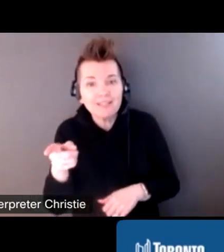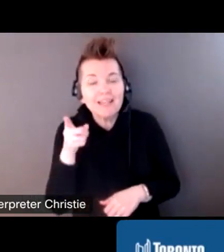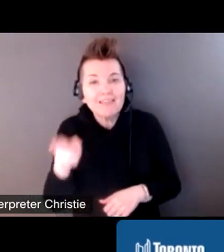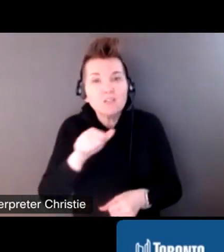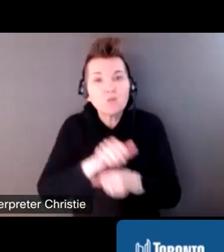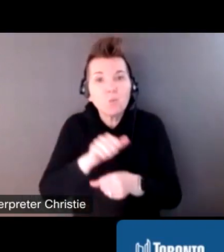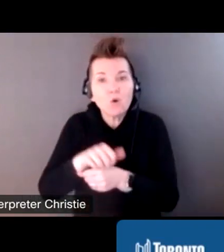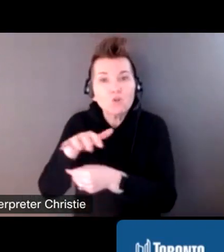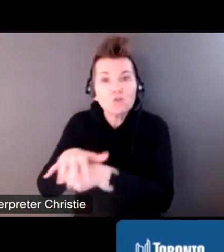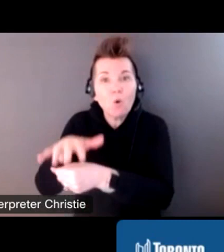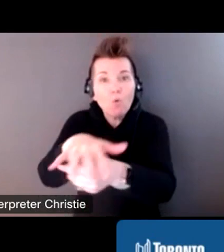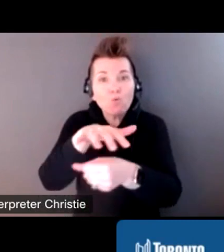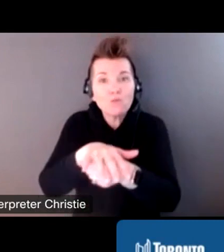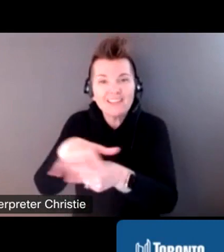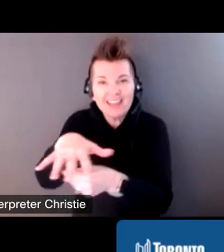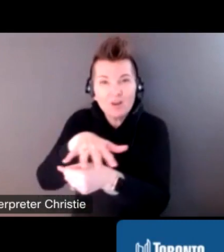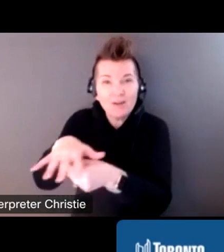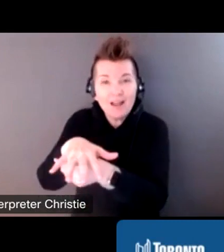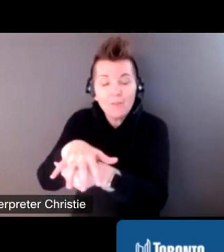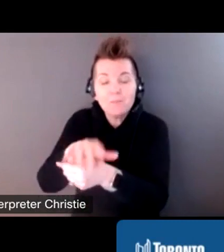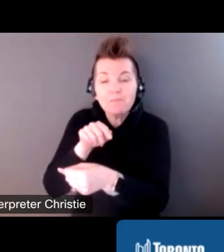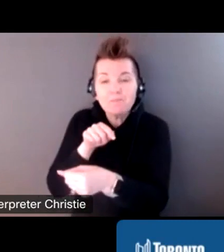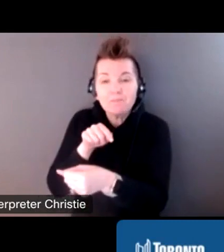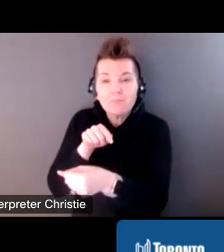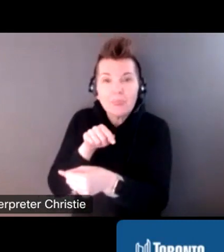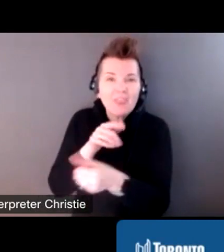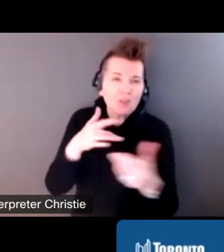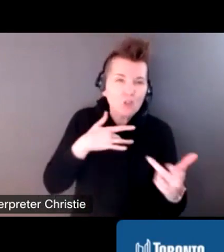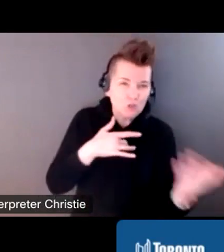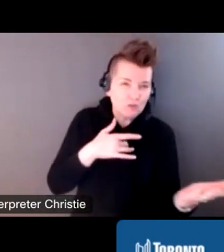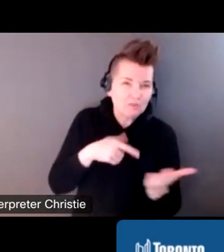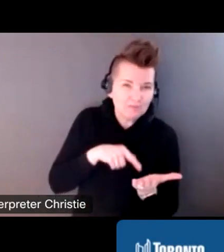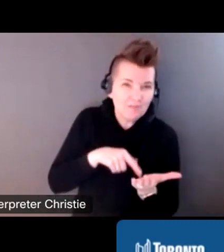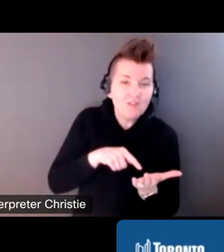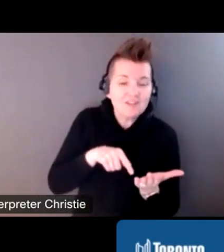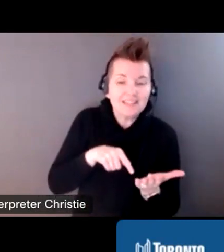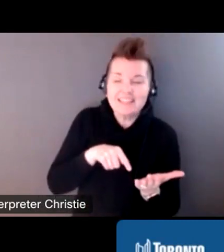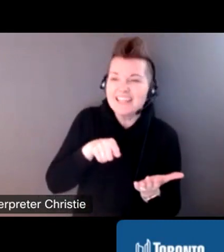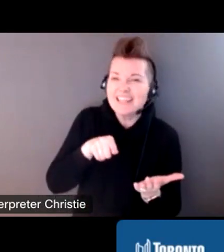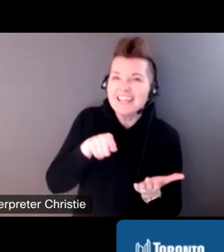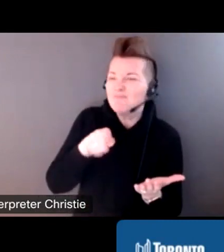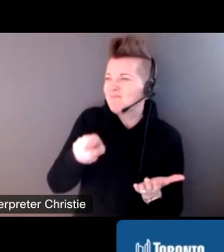where basically the concern that we had is it would be unsafe to have cyclists riding